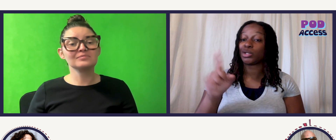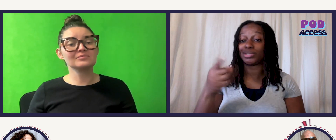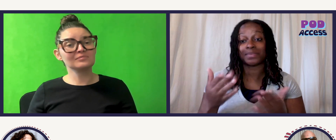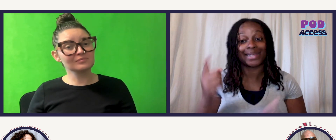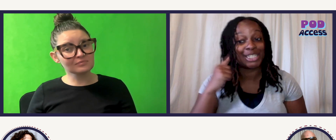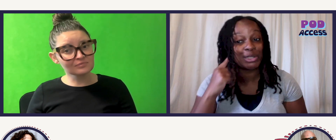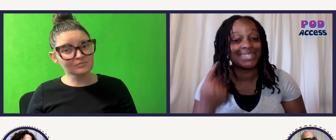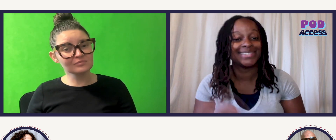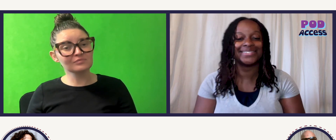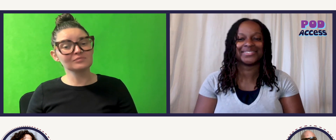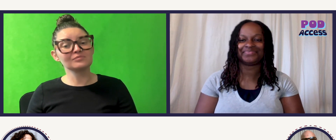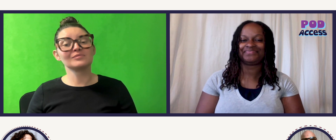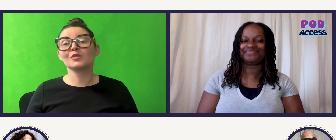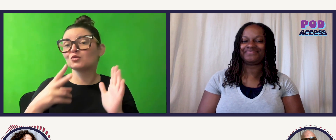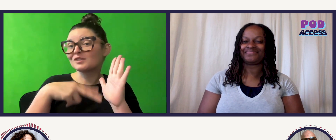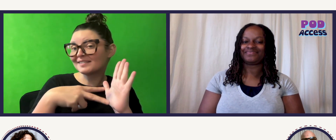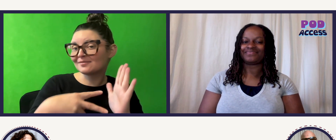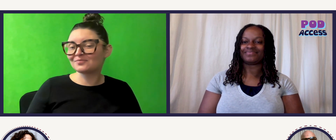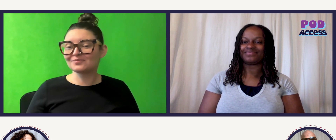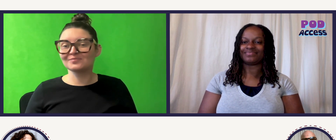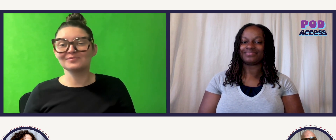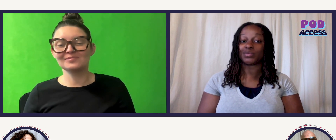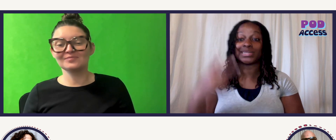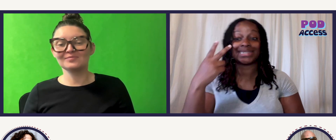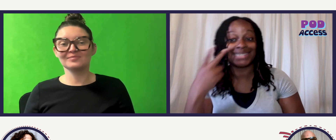And you might just hear it, read it, THOMAS: or see it